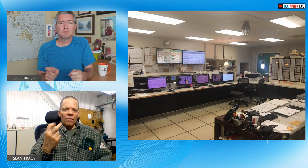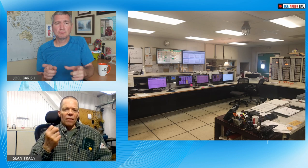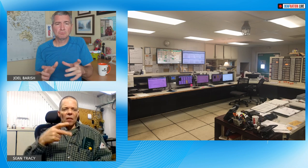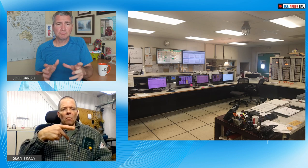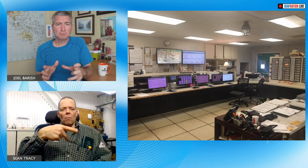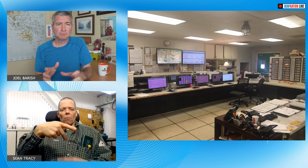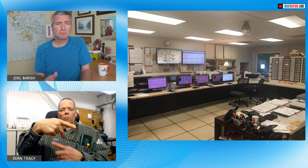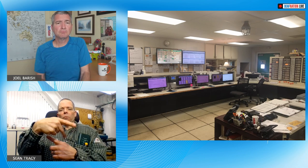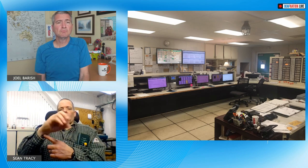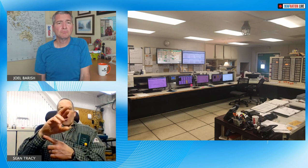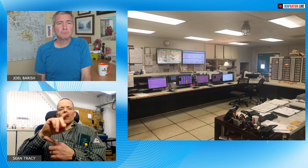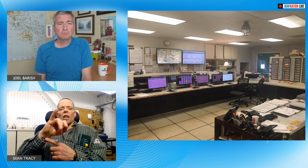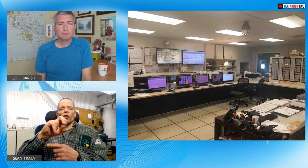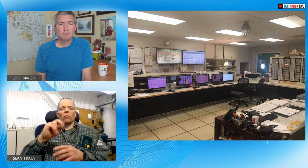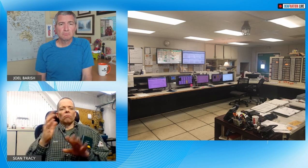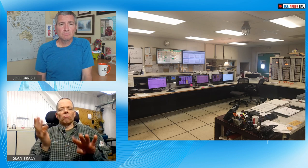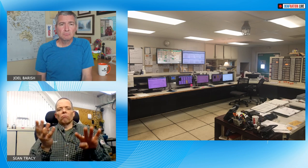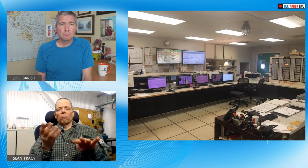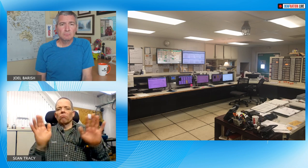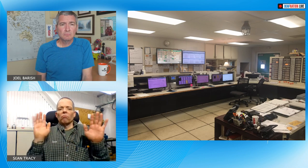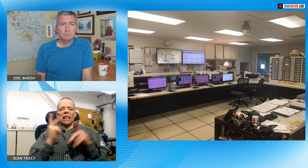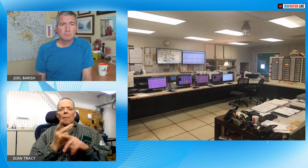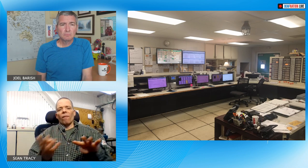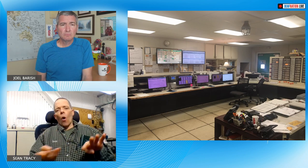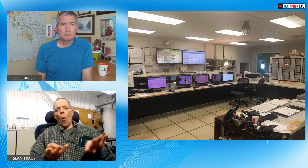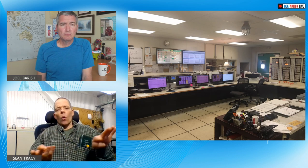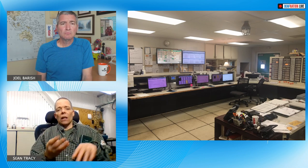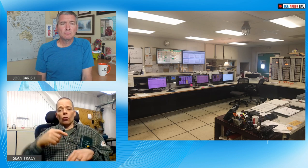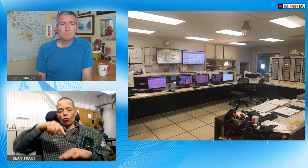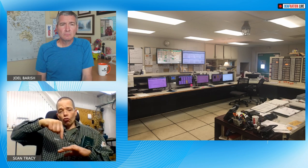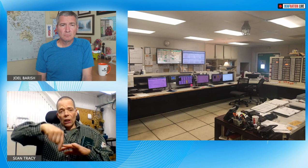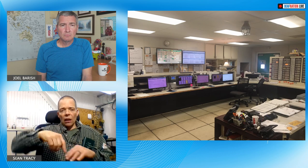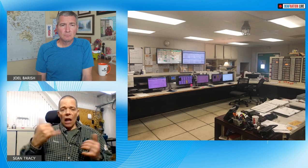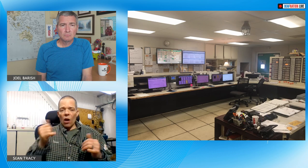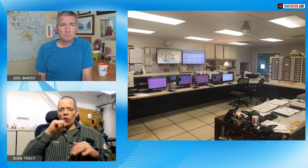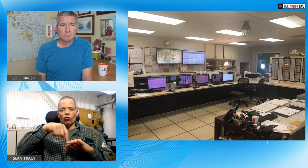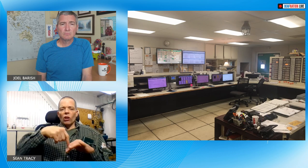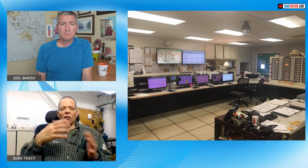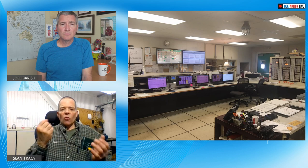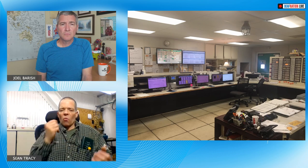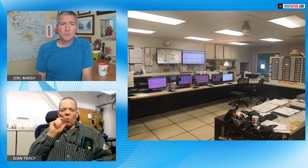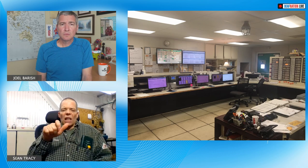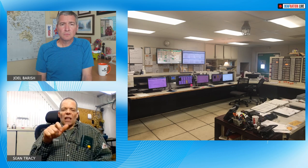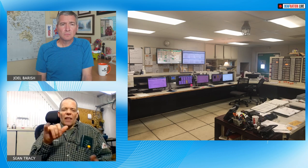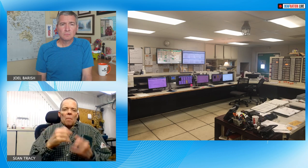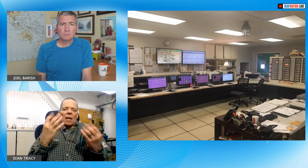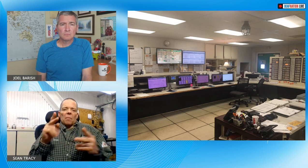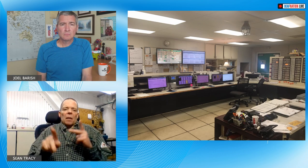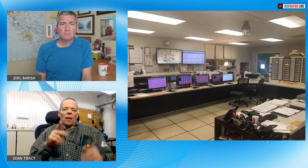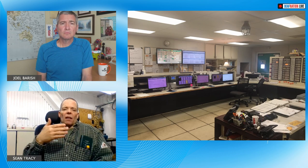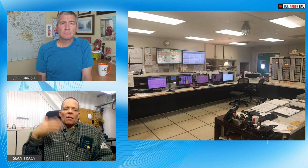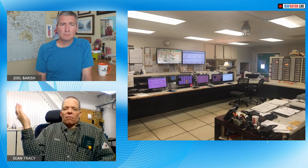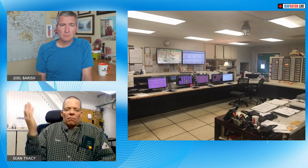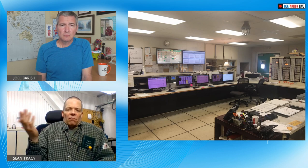We're just in production right now so we're just keeping the oil flowing. Since we're not drilling, we don't need as many people.